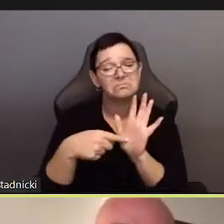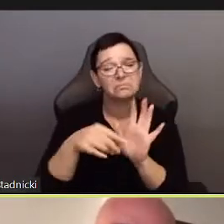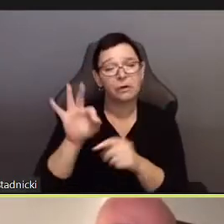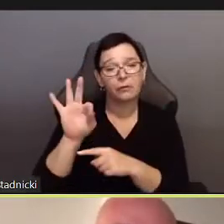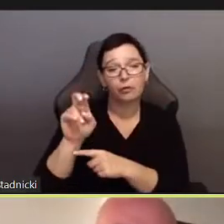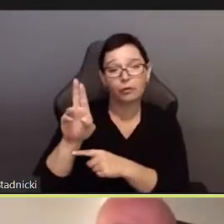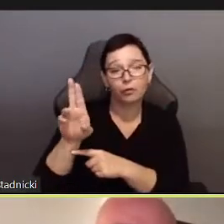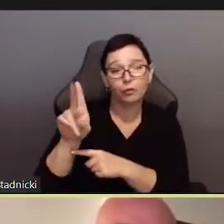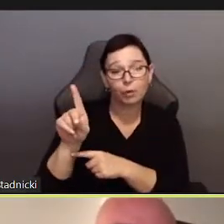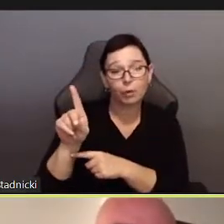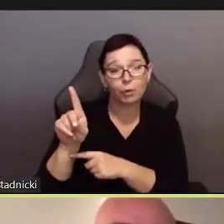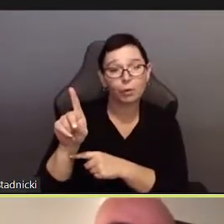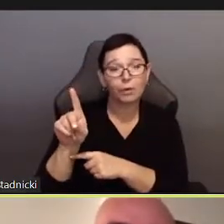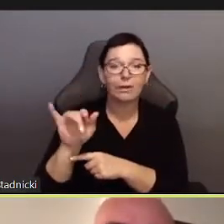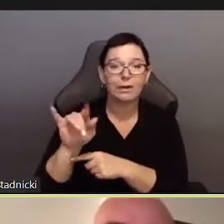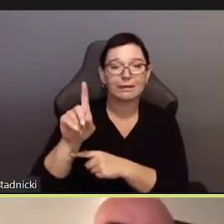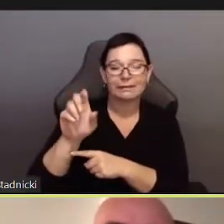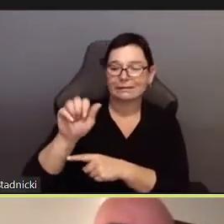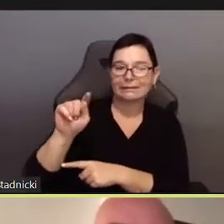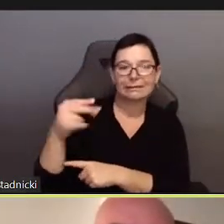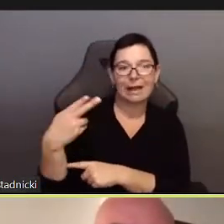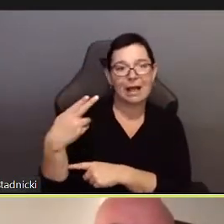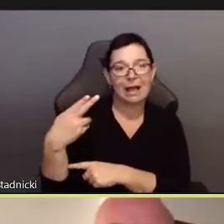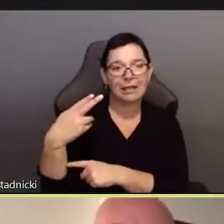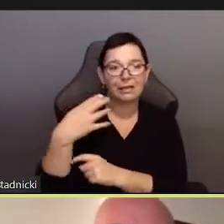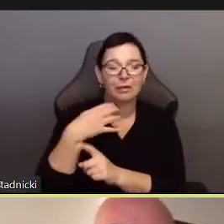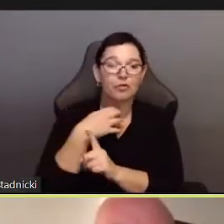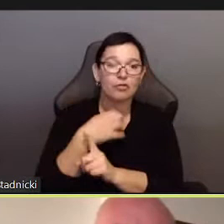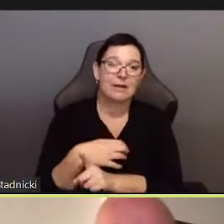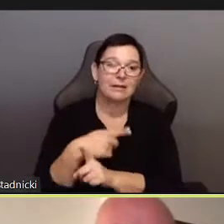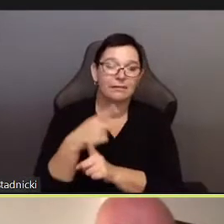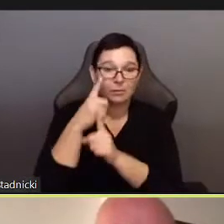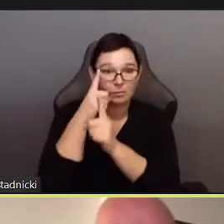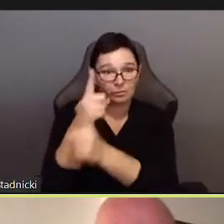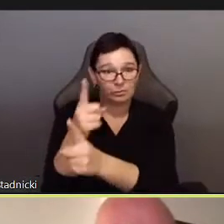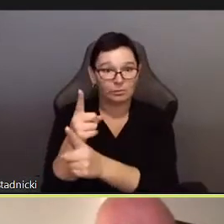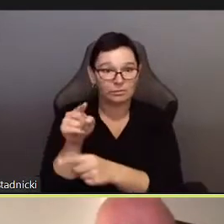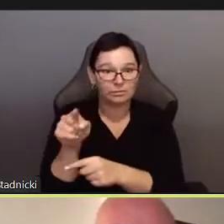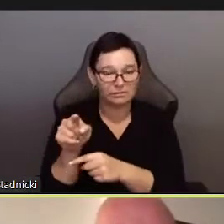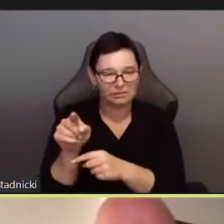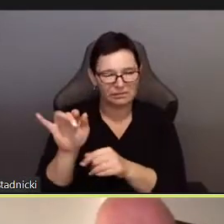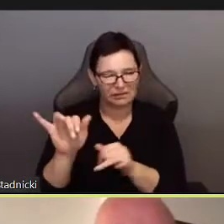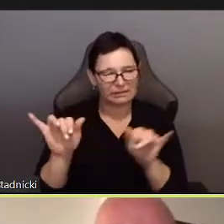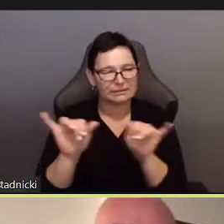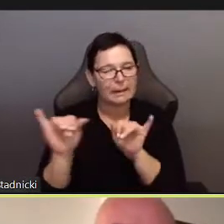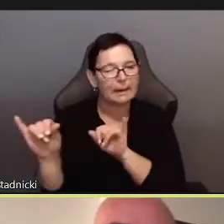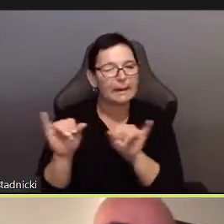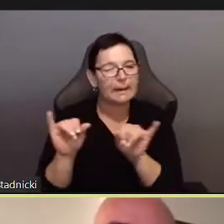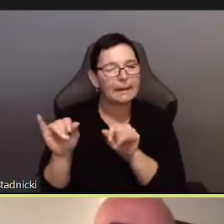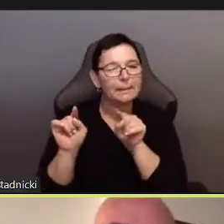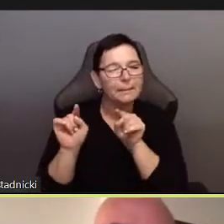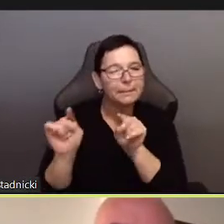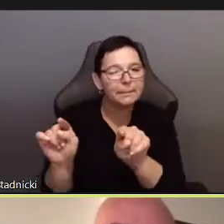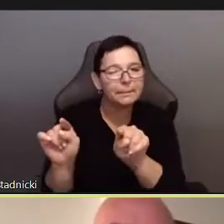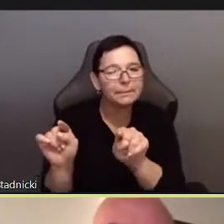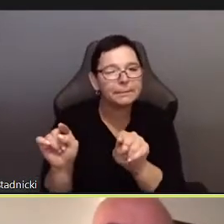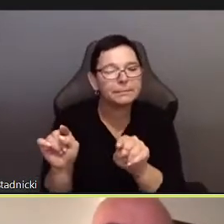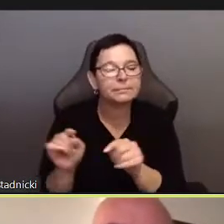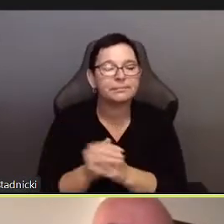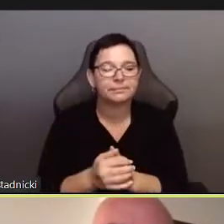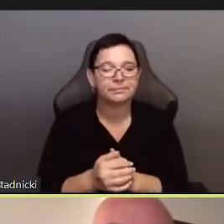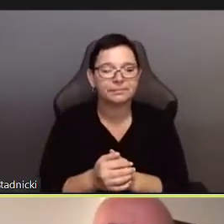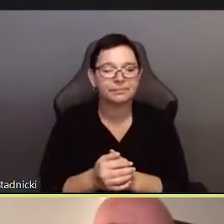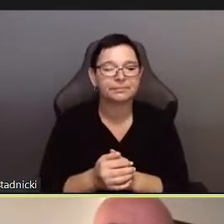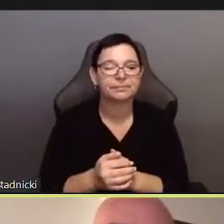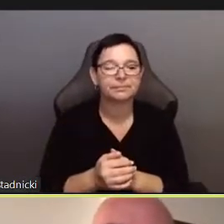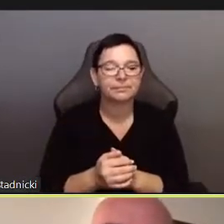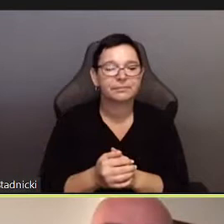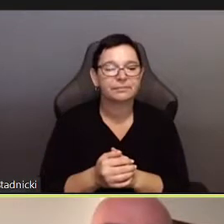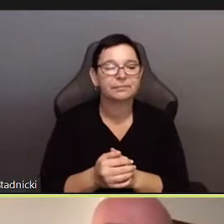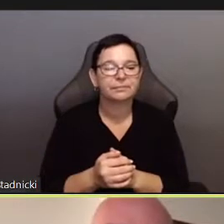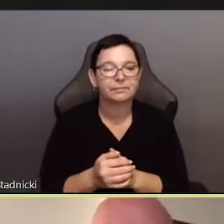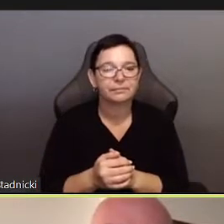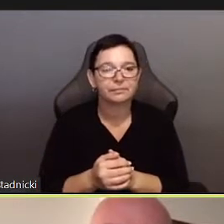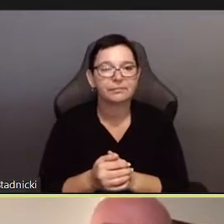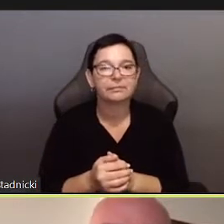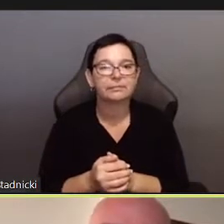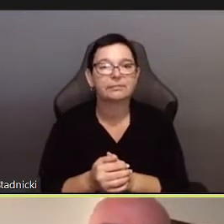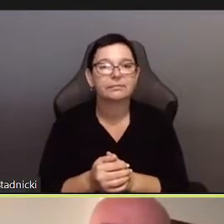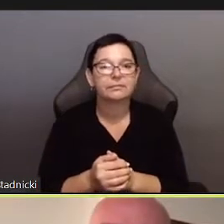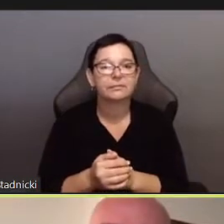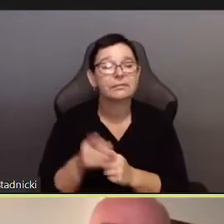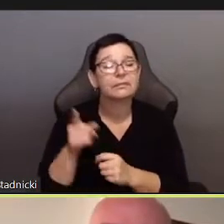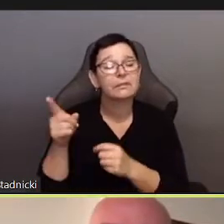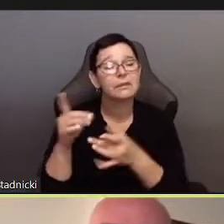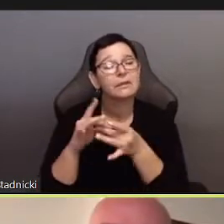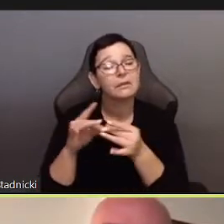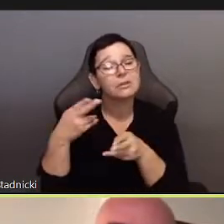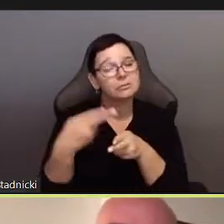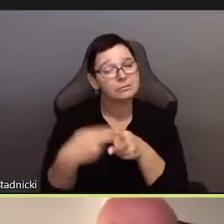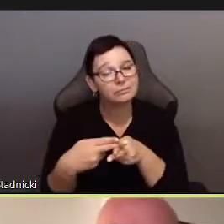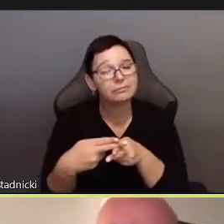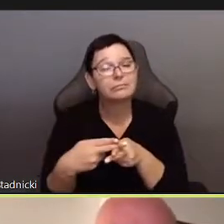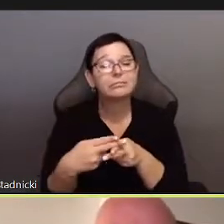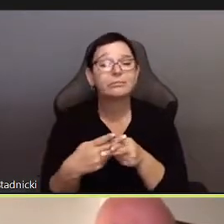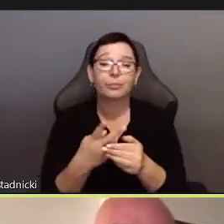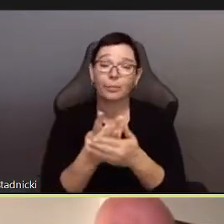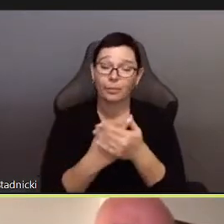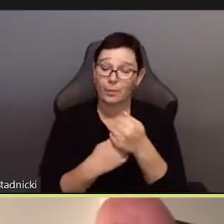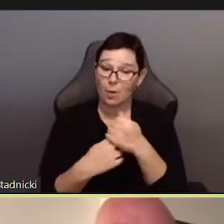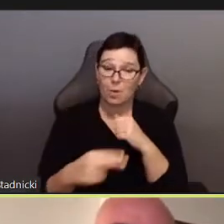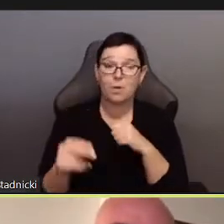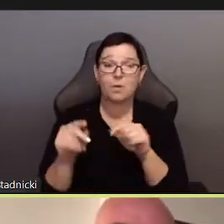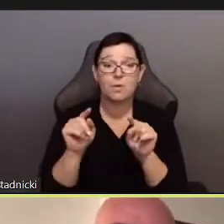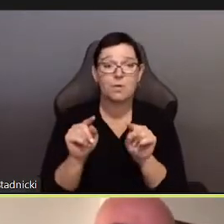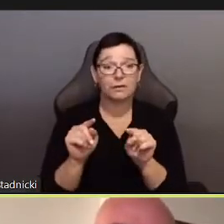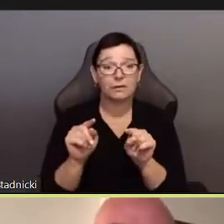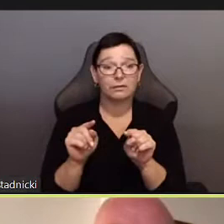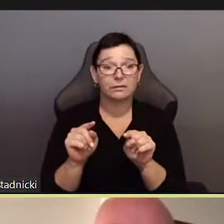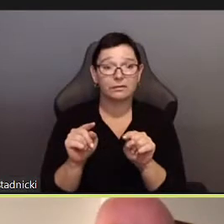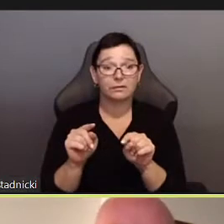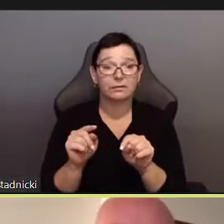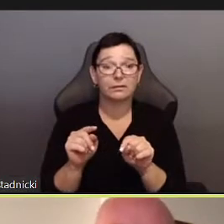hence Philips and his argument.